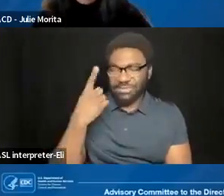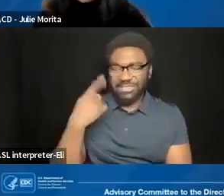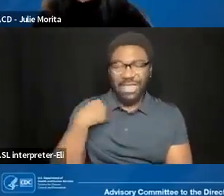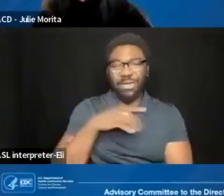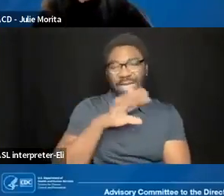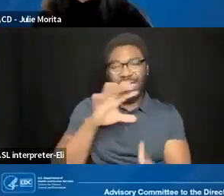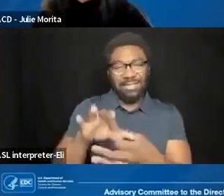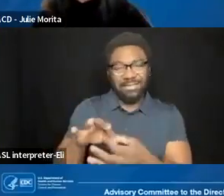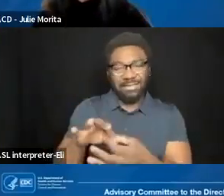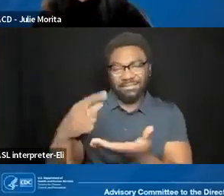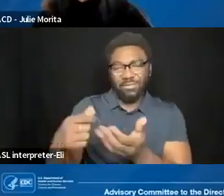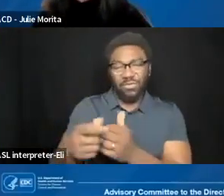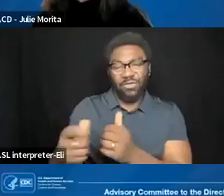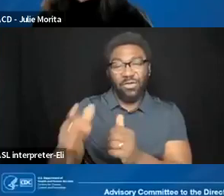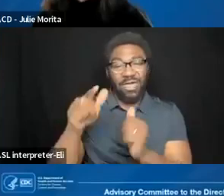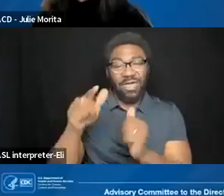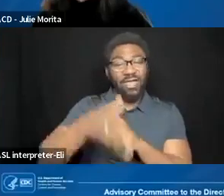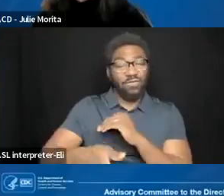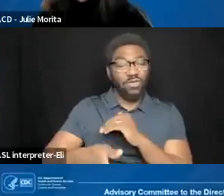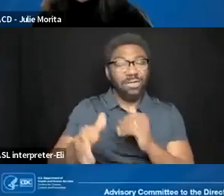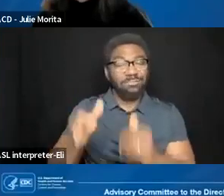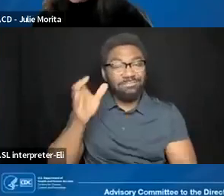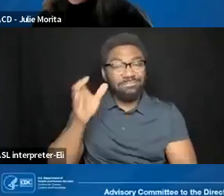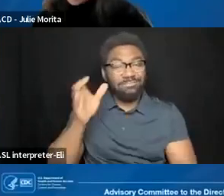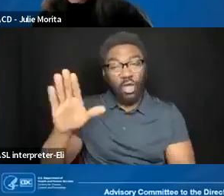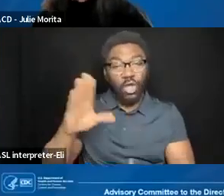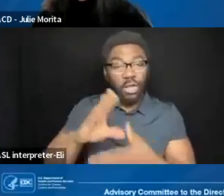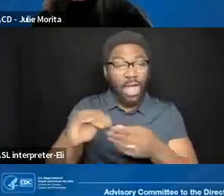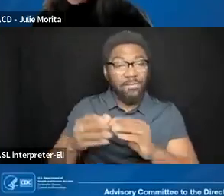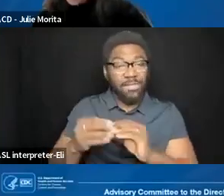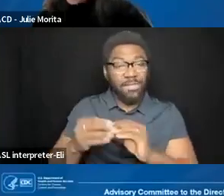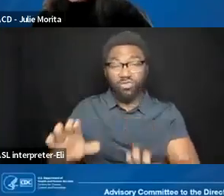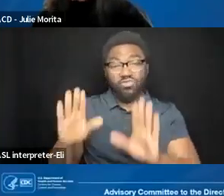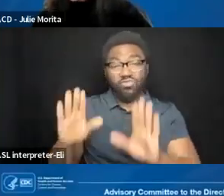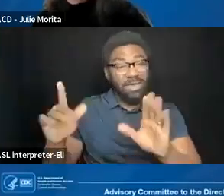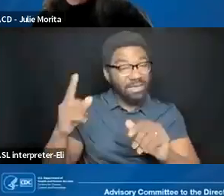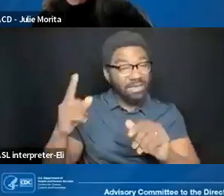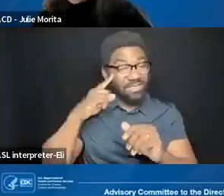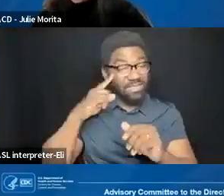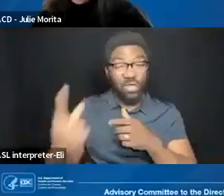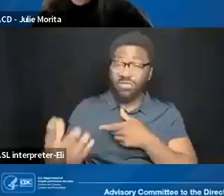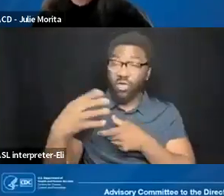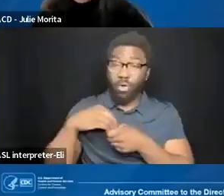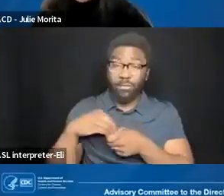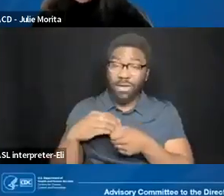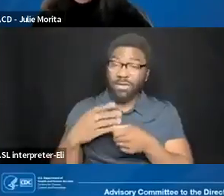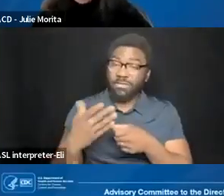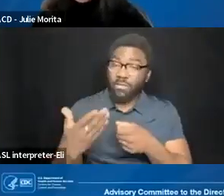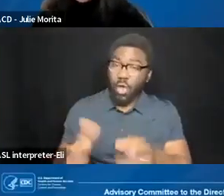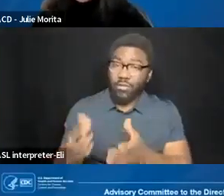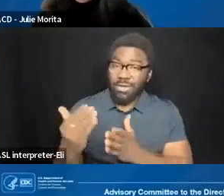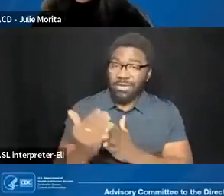In listening to her comments, which were great, I think that you've incorporated them. And if by chance we've missed any, we can hear from that.